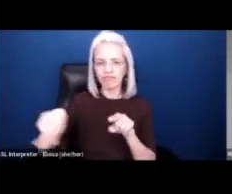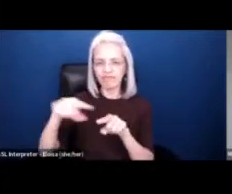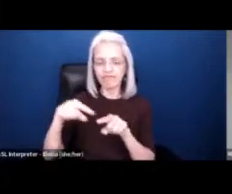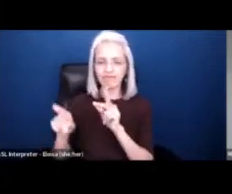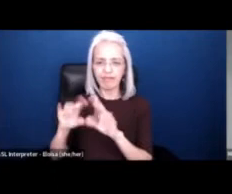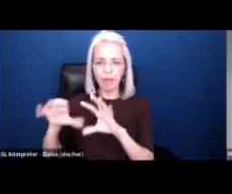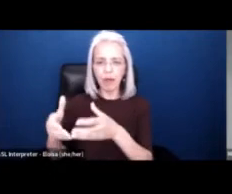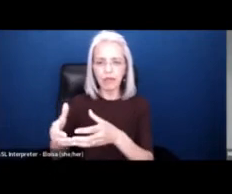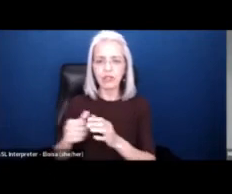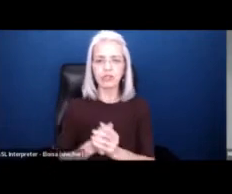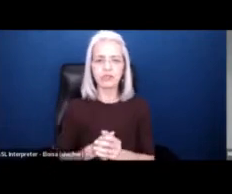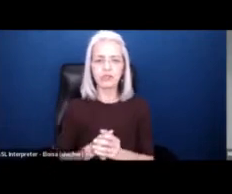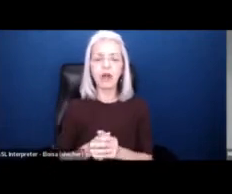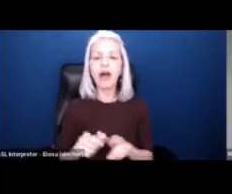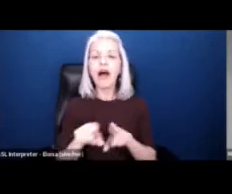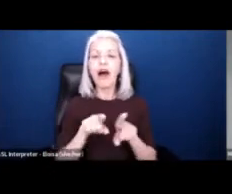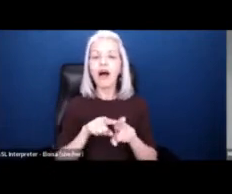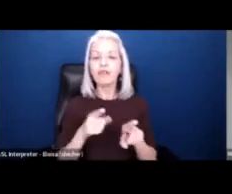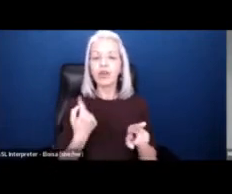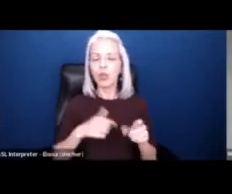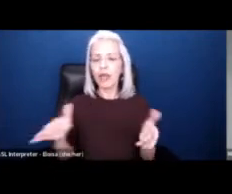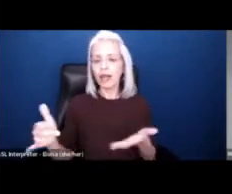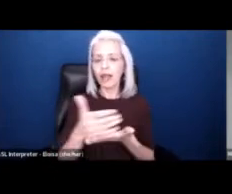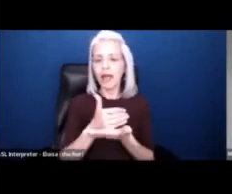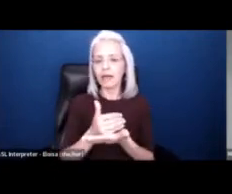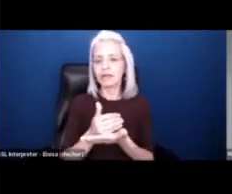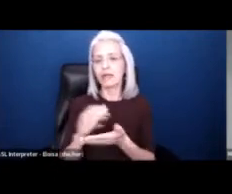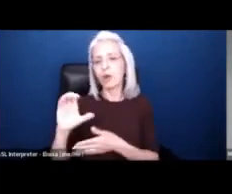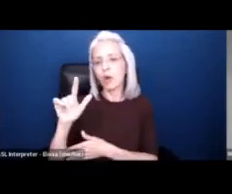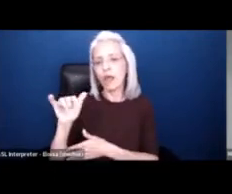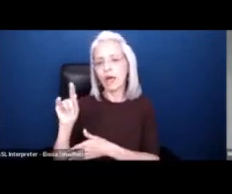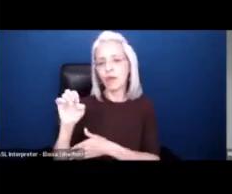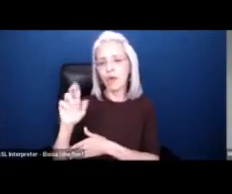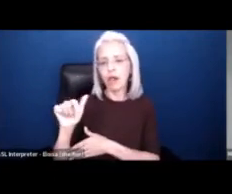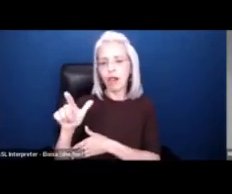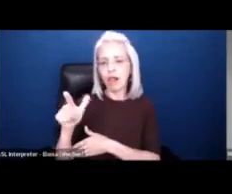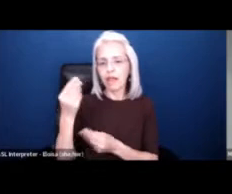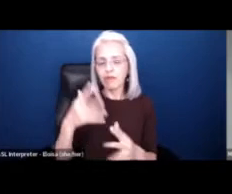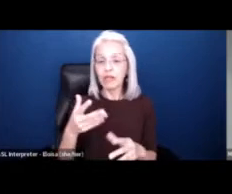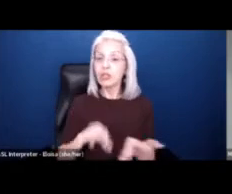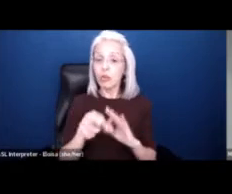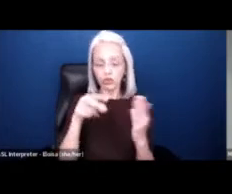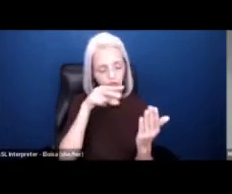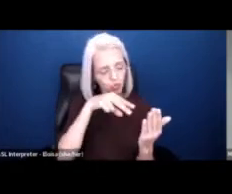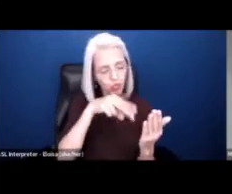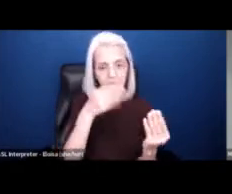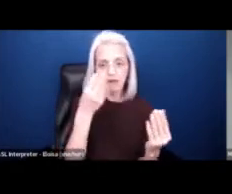collect collateral information, sometimes have to read measure items or instructions to patients depending on their